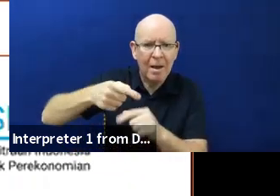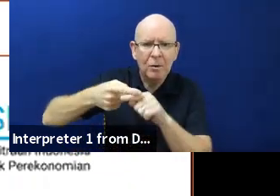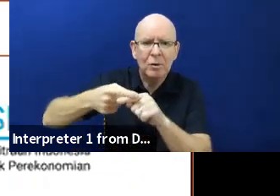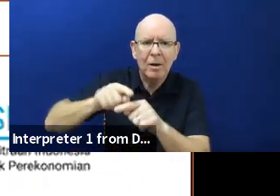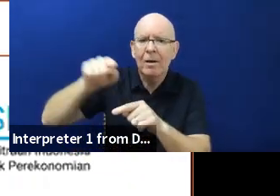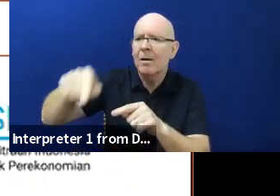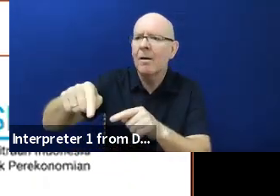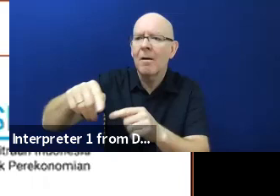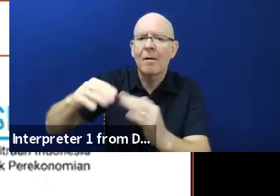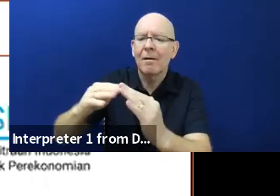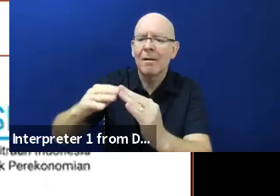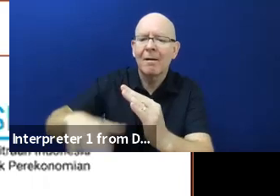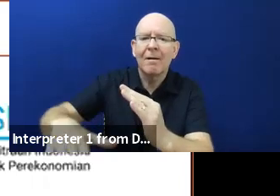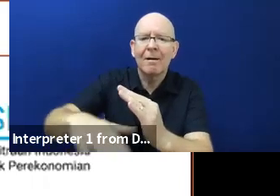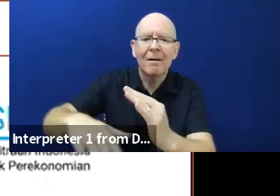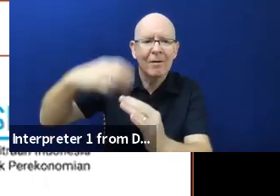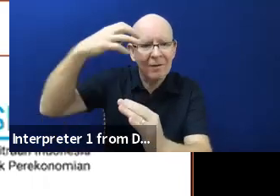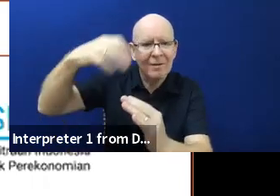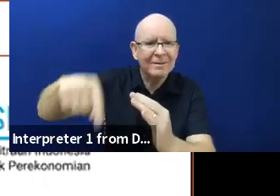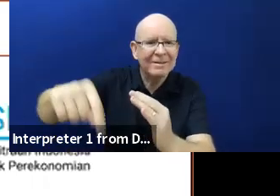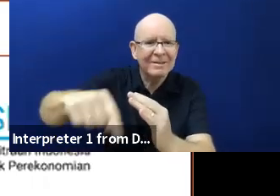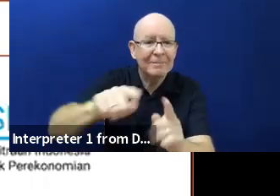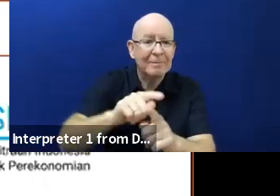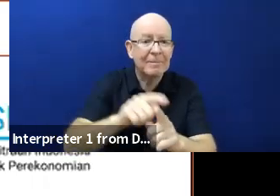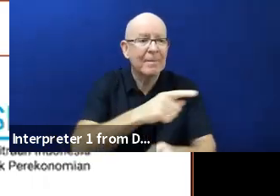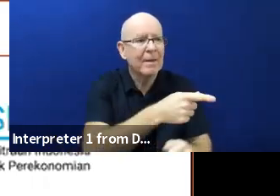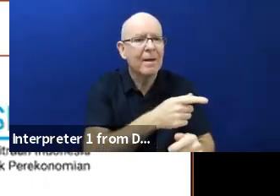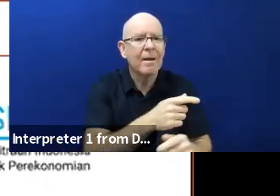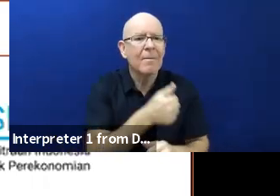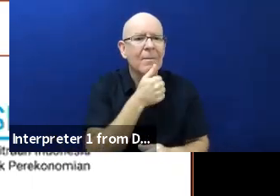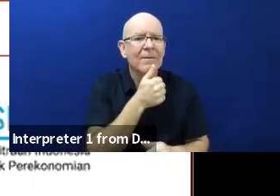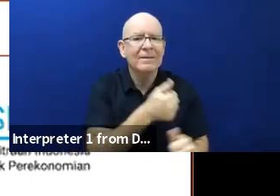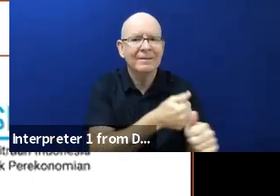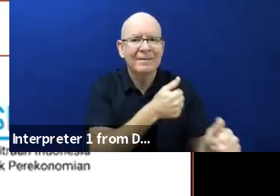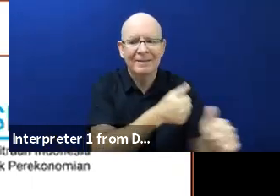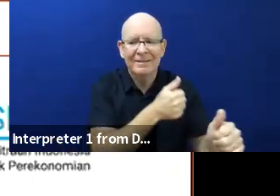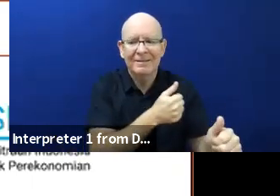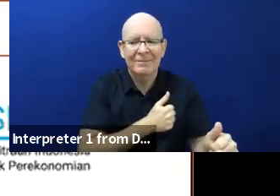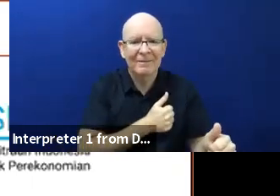So, in terms of extra costs, in parallel, as we were having these dialogues and learning from